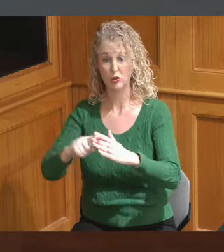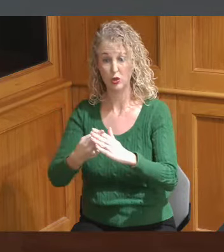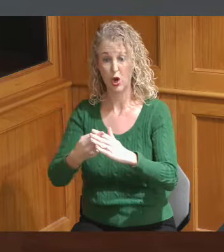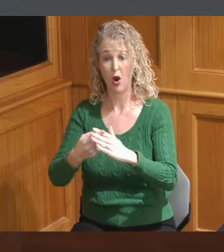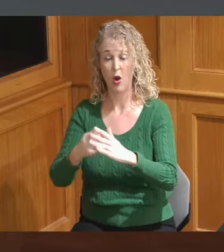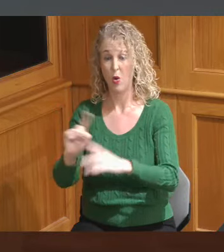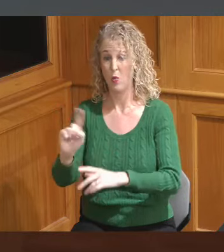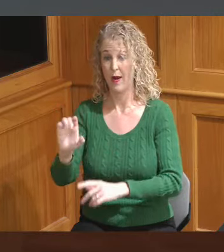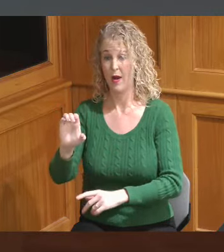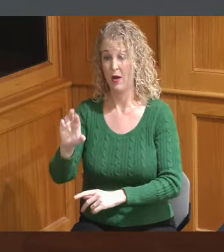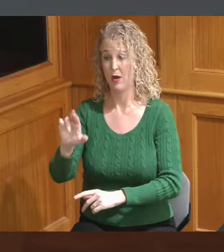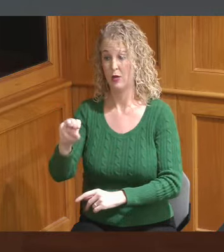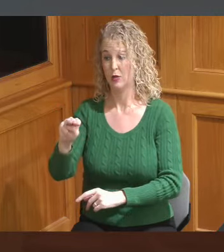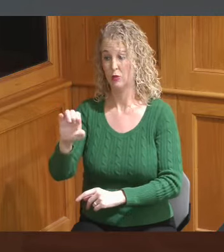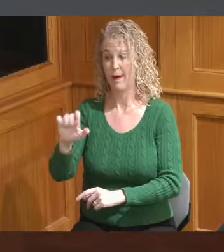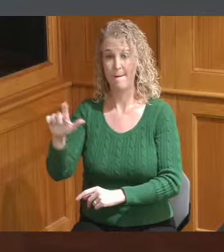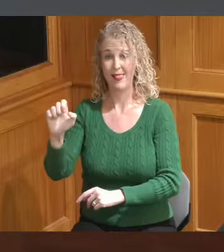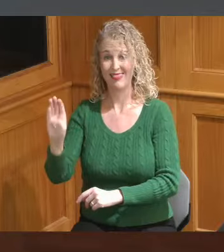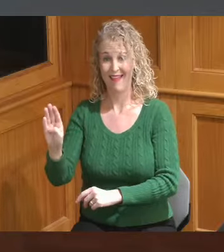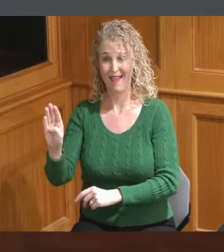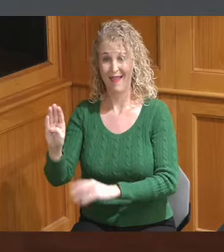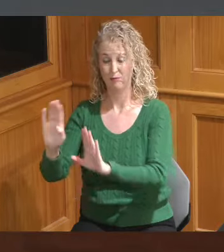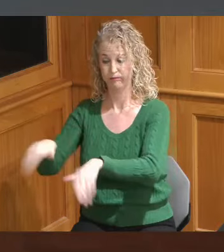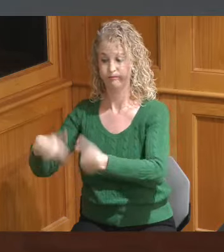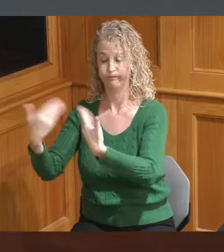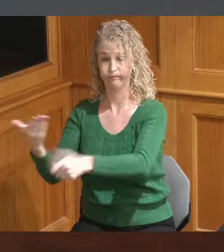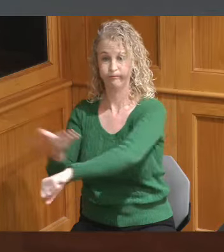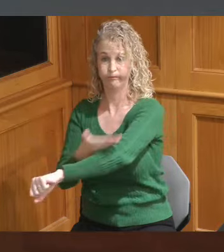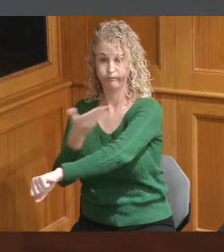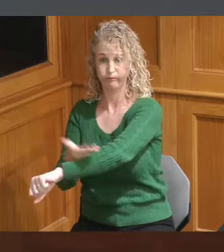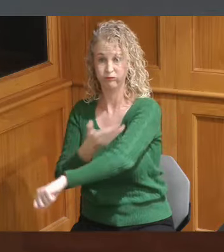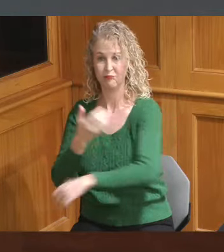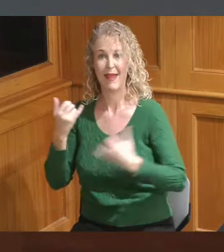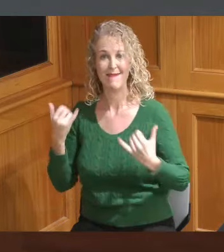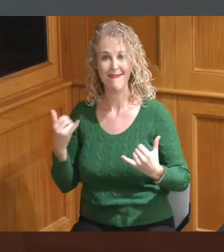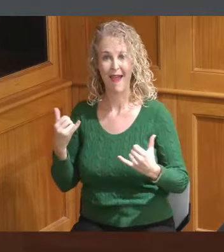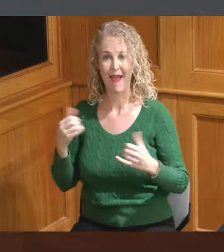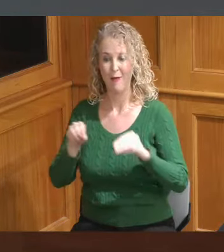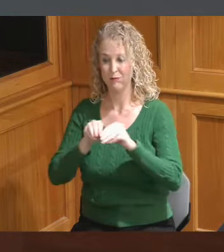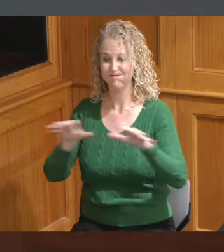and getting the crime lab redone because of those conditions. But I just want to thank all the the